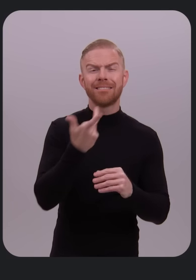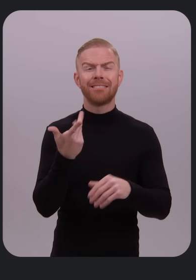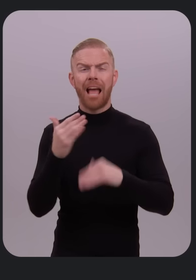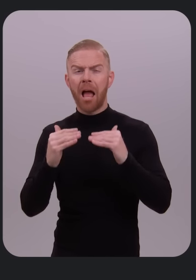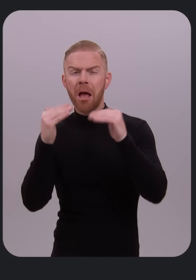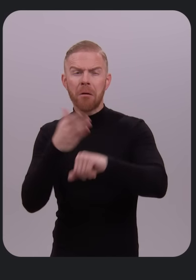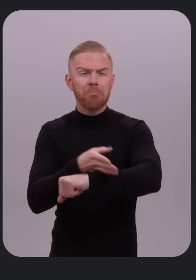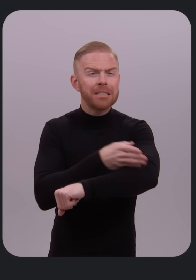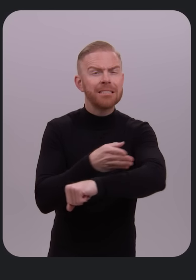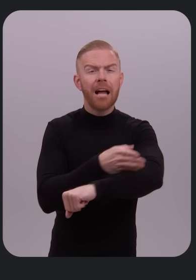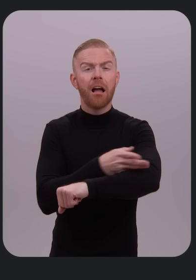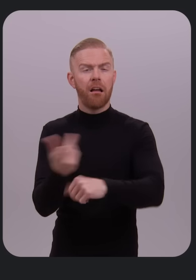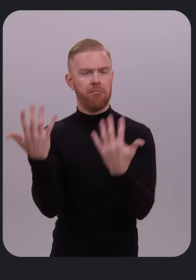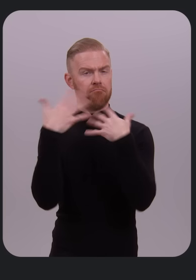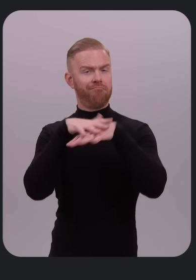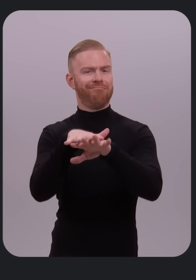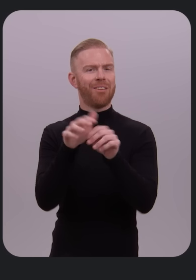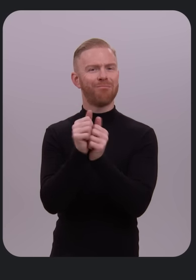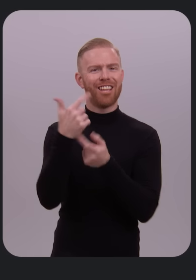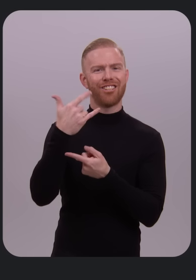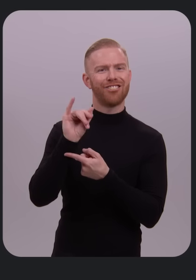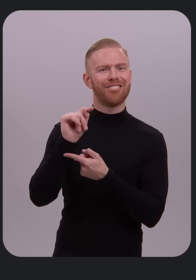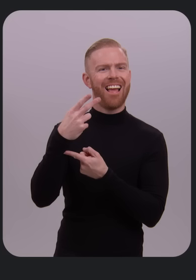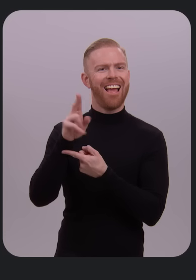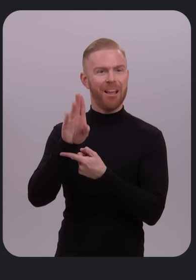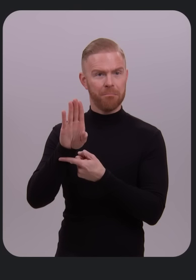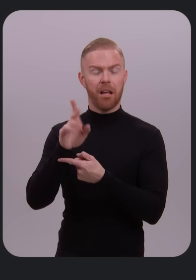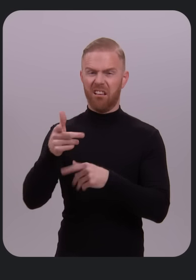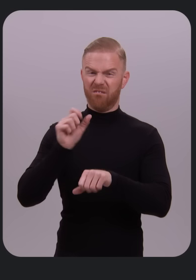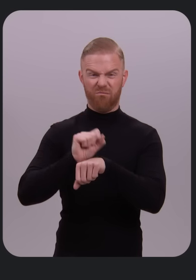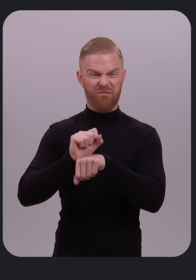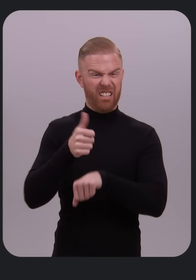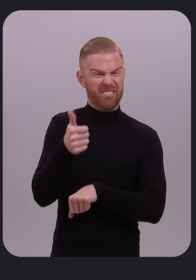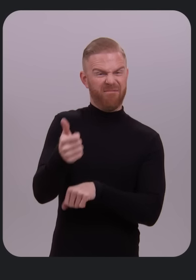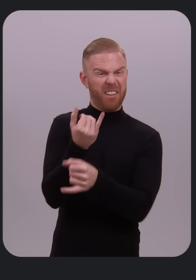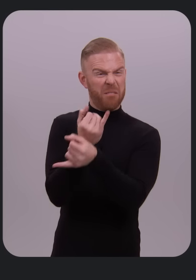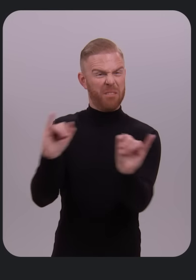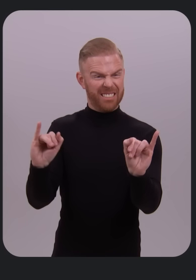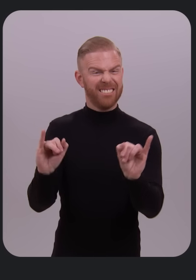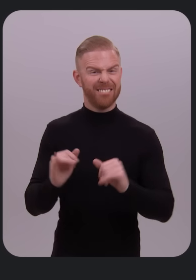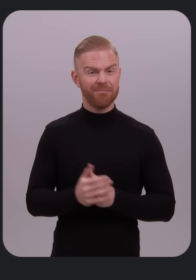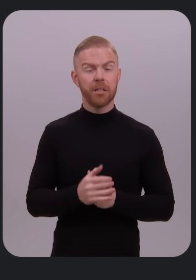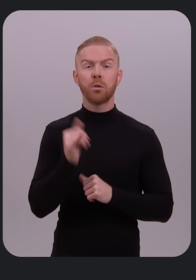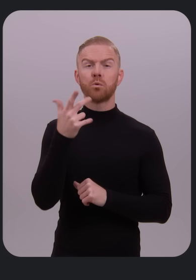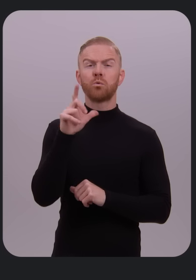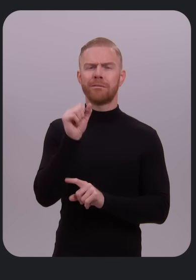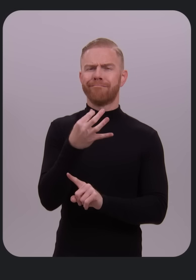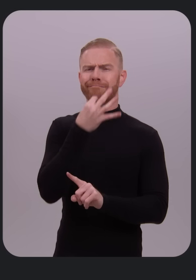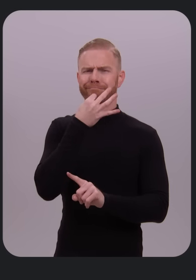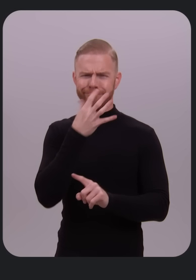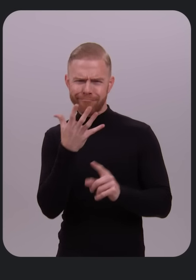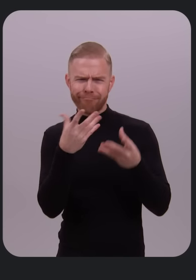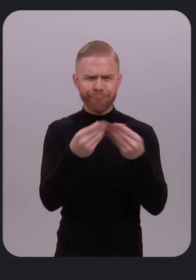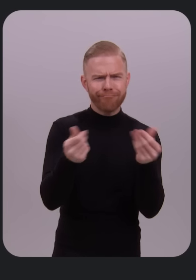It integrates with GitHub and works on its own. Jules can tackle complex tasks in large code bases that